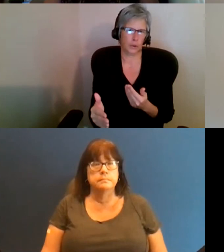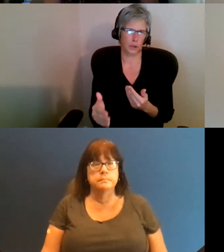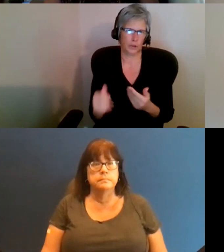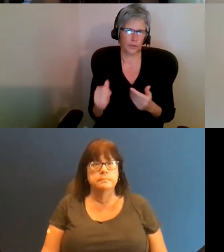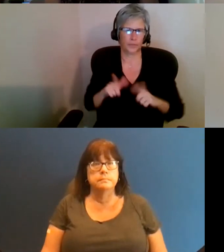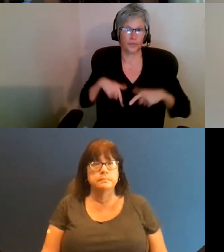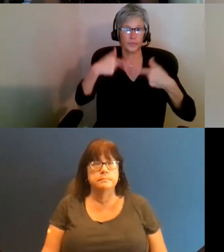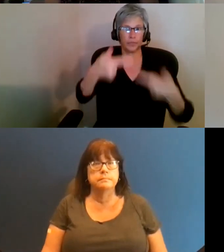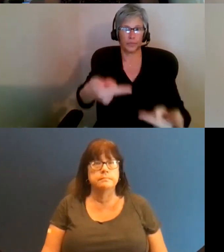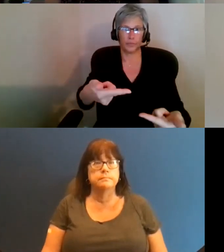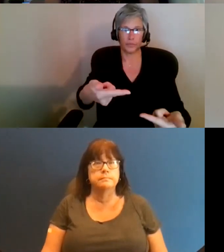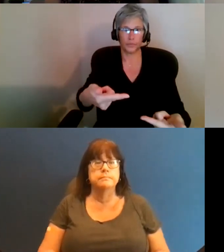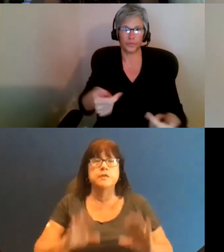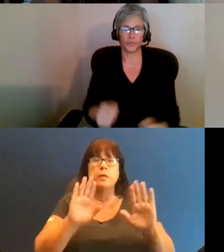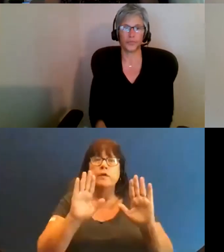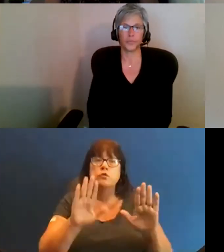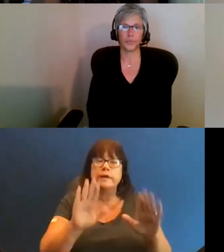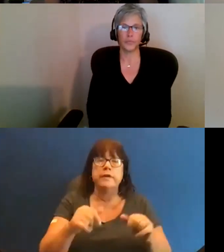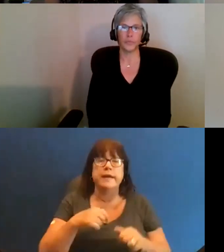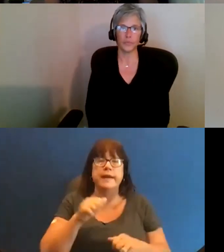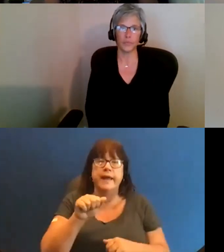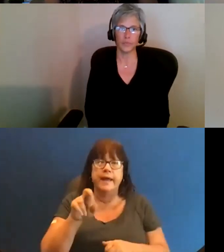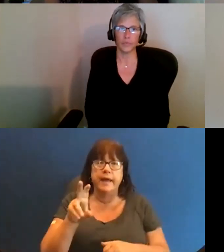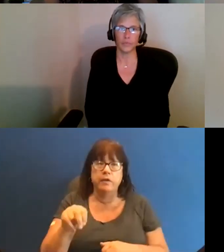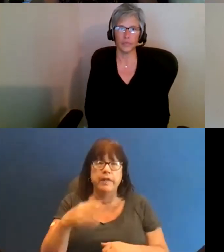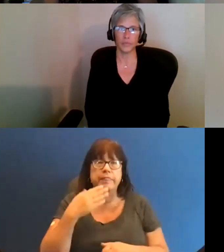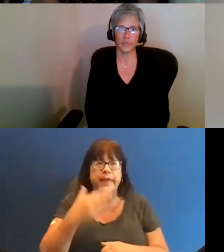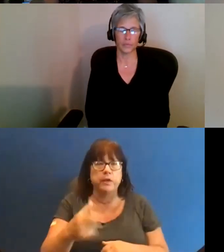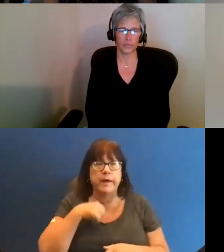Great Aaron and thank you, I couldn't remember if I'd shared that tip yet or not, so thank you.